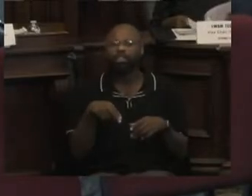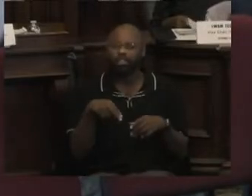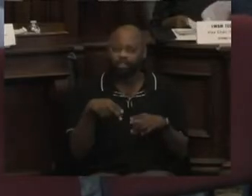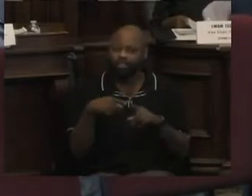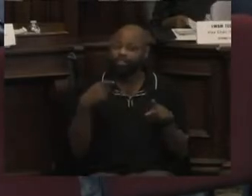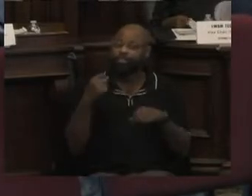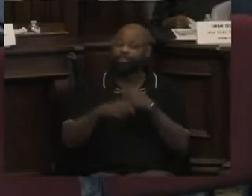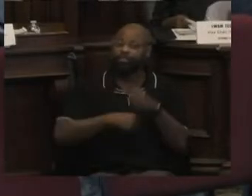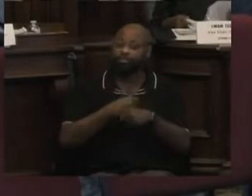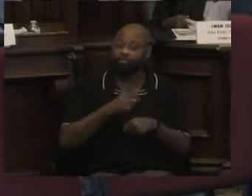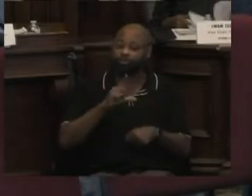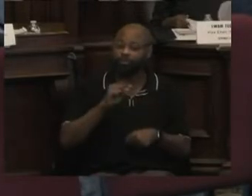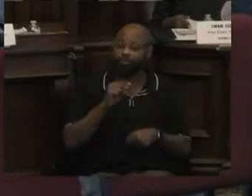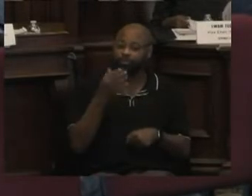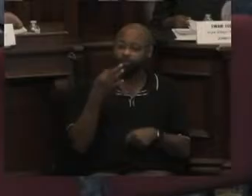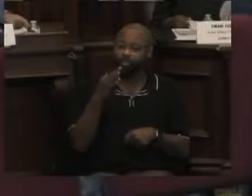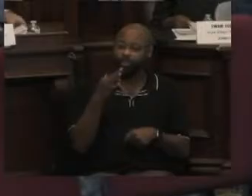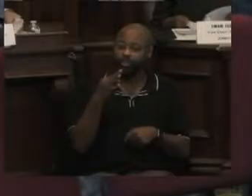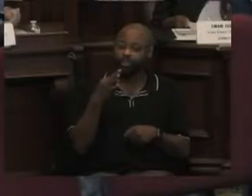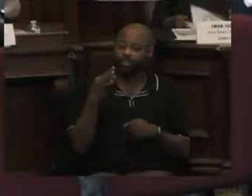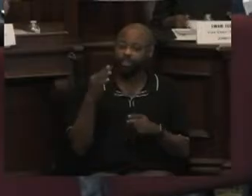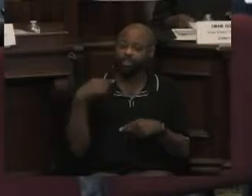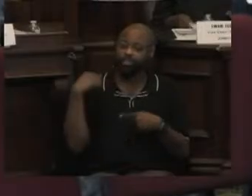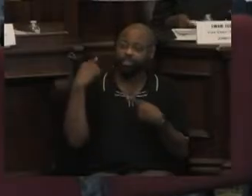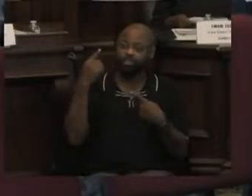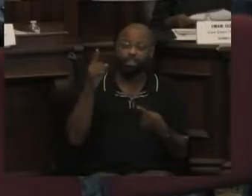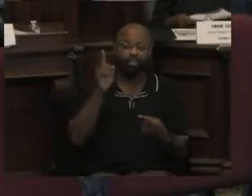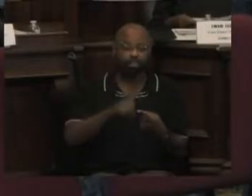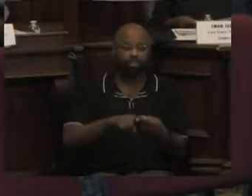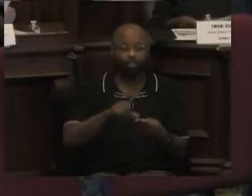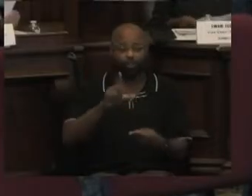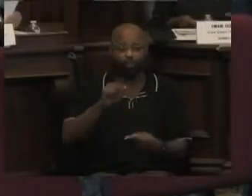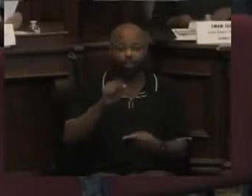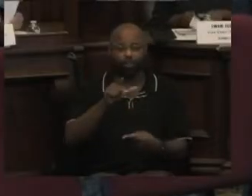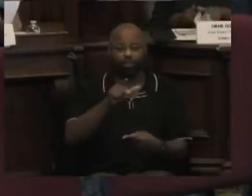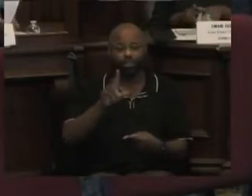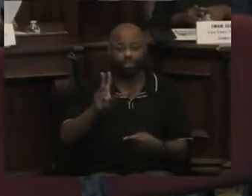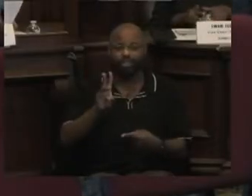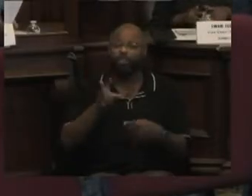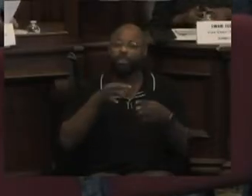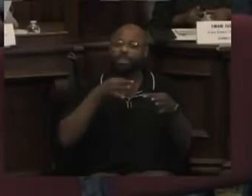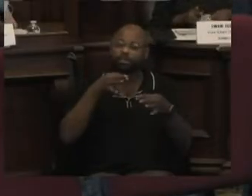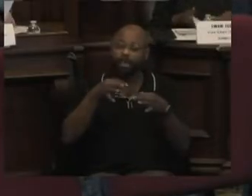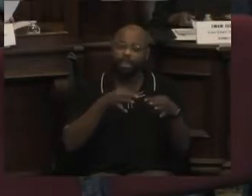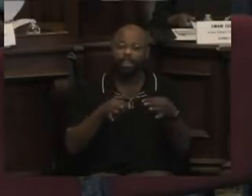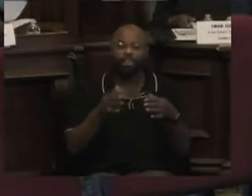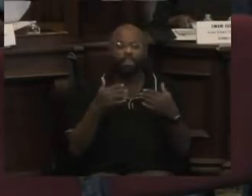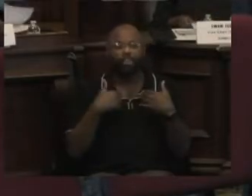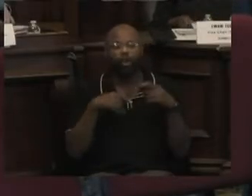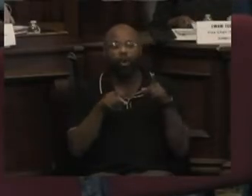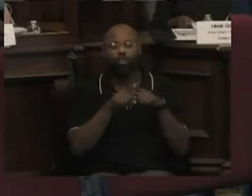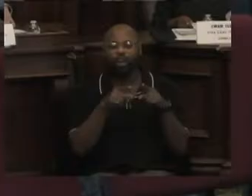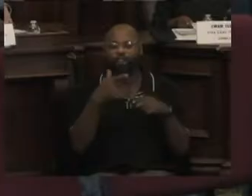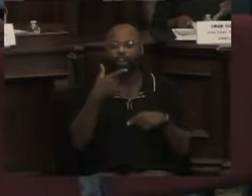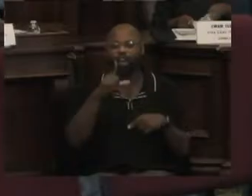police accountability has been through a lot in Rochester. But